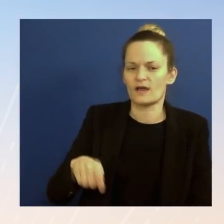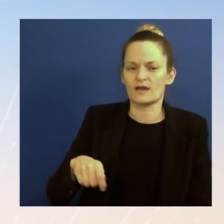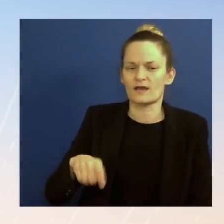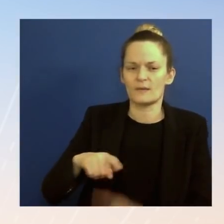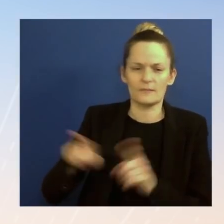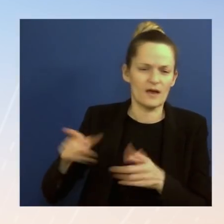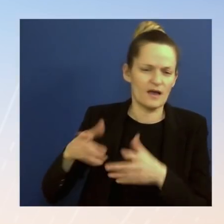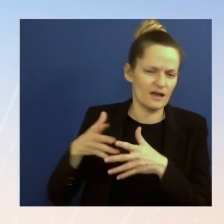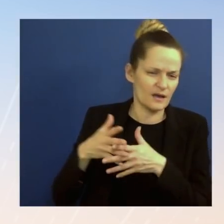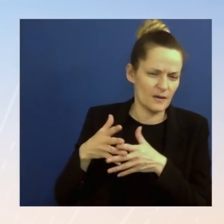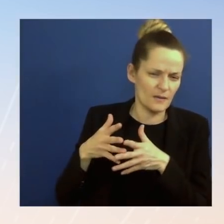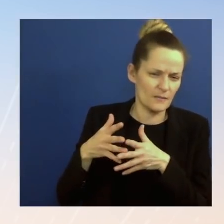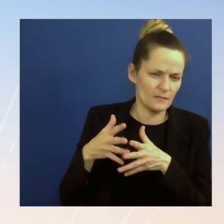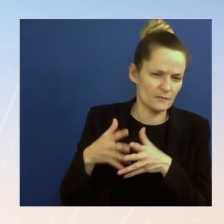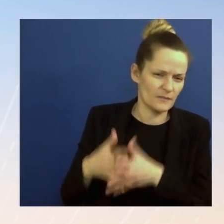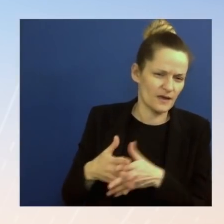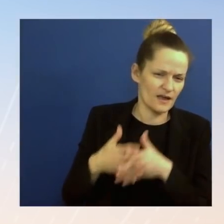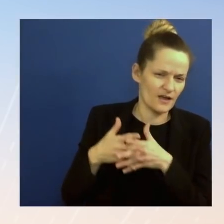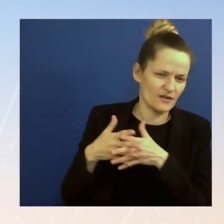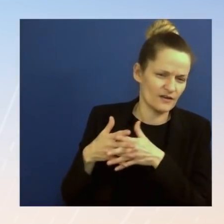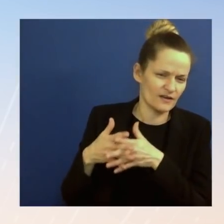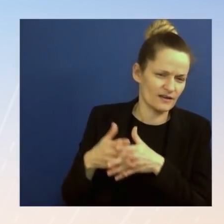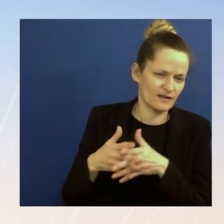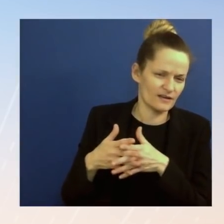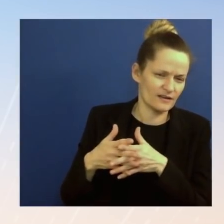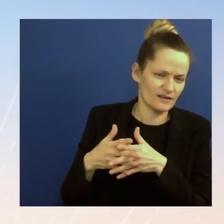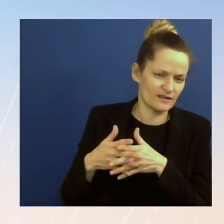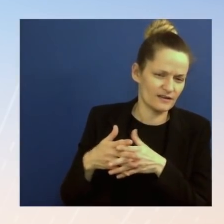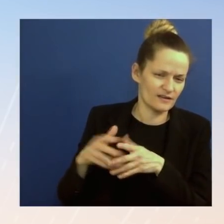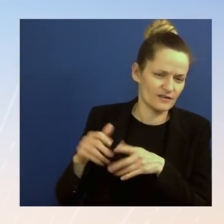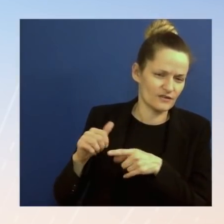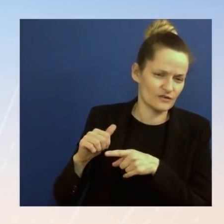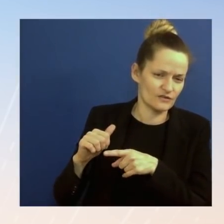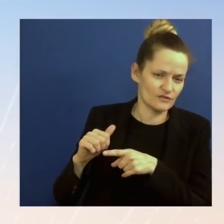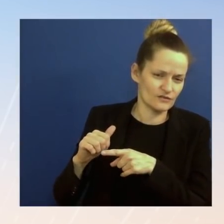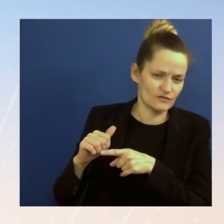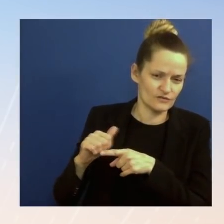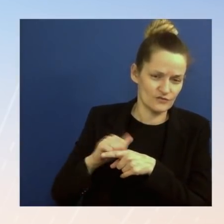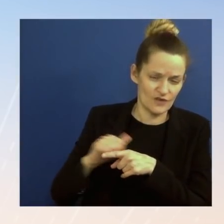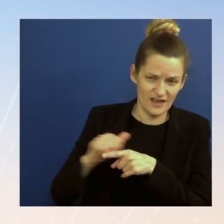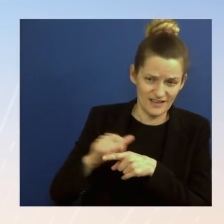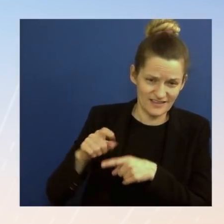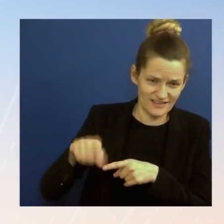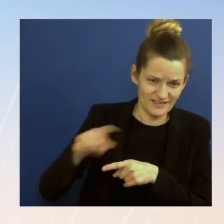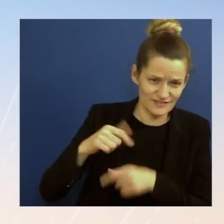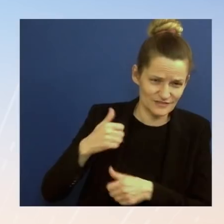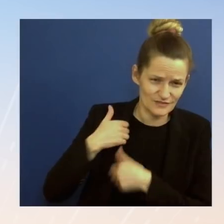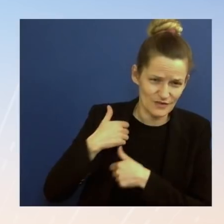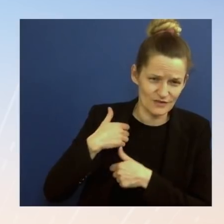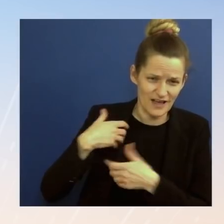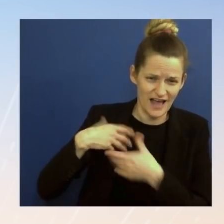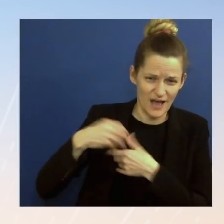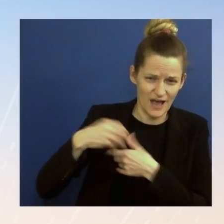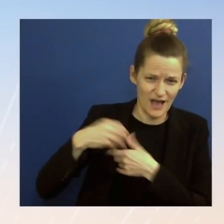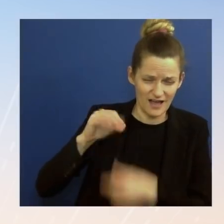Ms. Psaki: You mean in neighboring countries? The Press: Yeah, like bases outside Ukraine. And if it becomes a long-term conflict, as obviously many predict, would that be a thing the United States does?